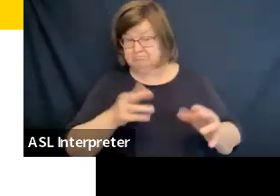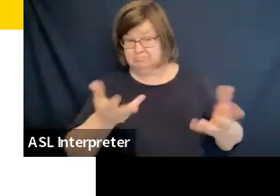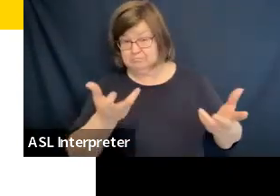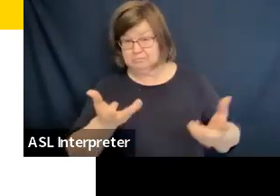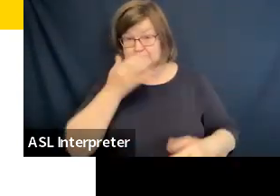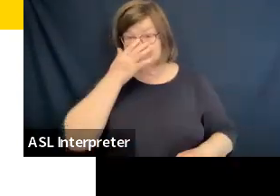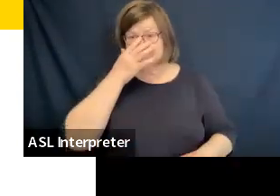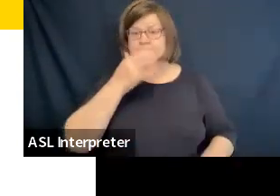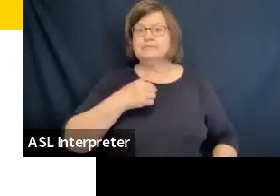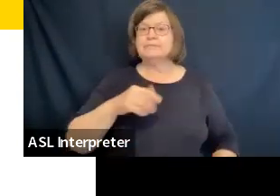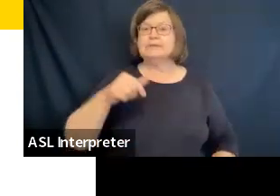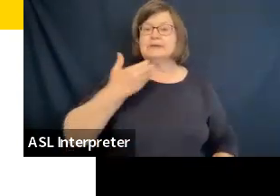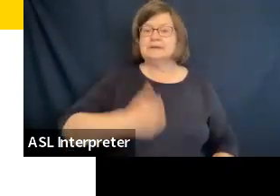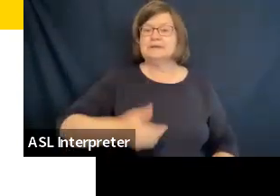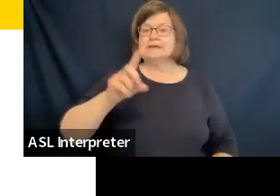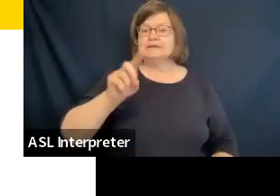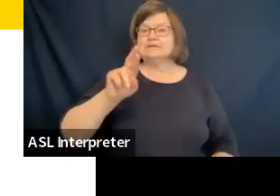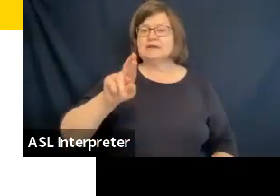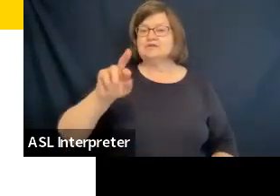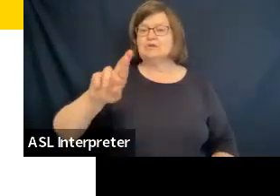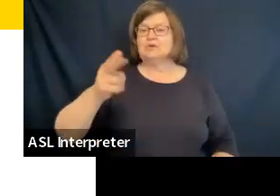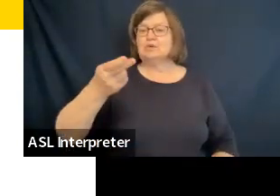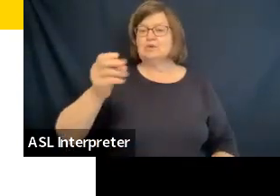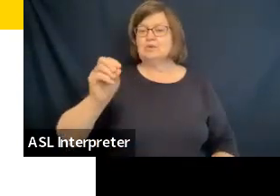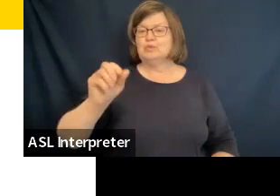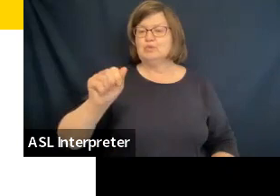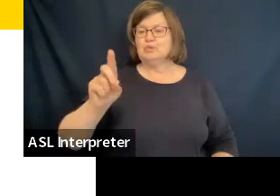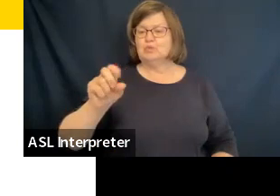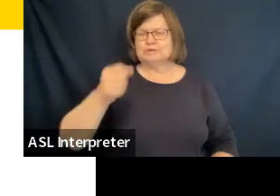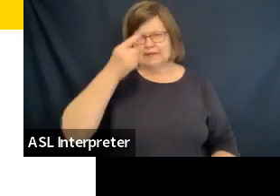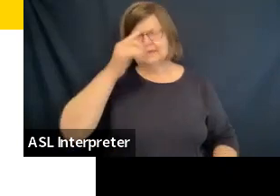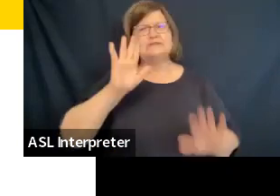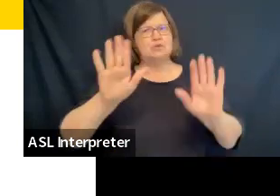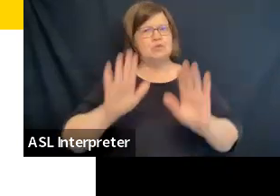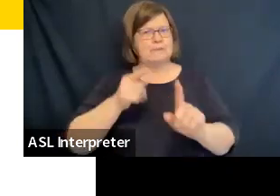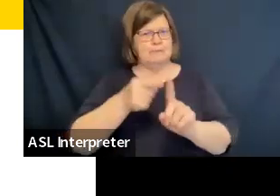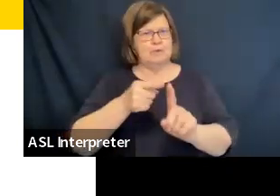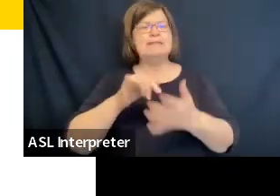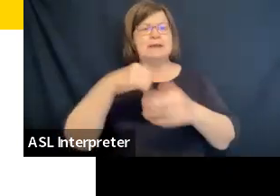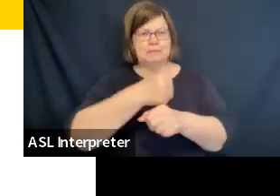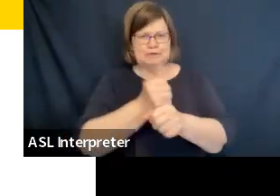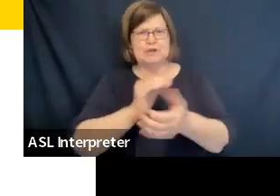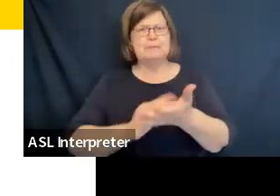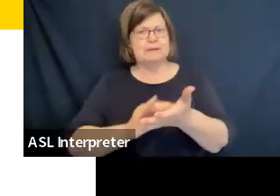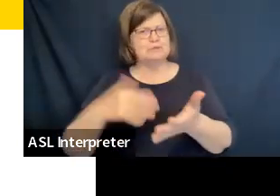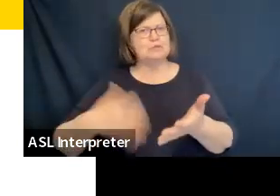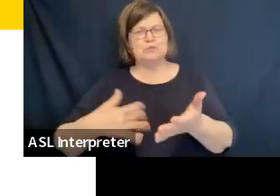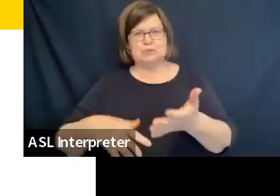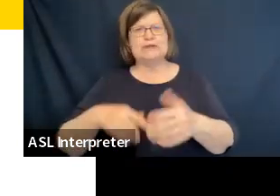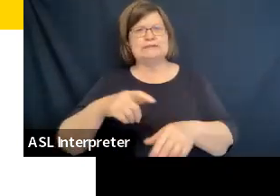I think that is a really great point, that the production of Braille is very time consuming.